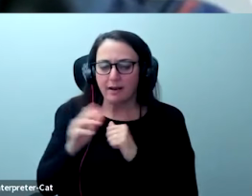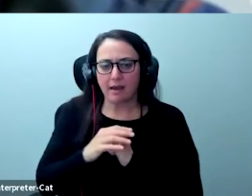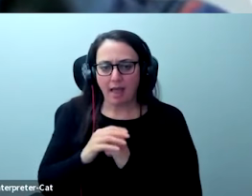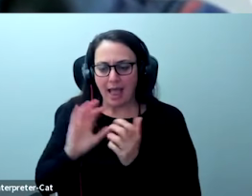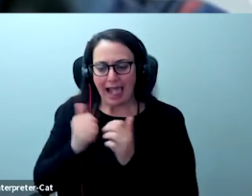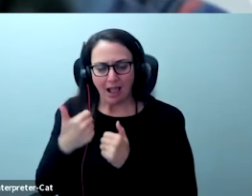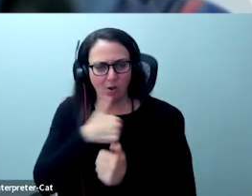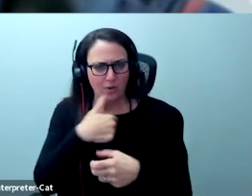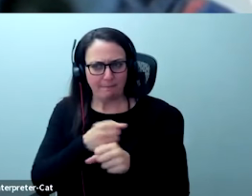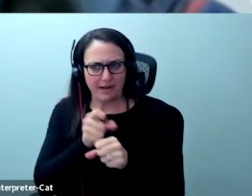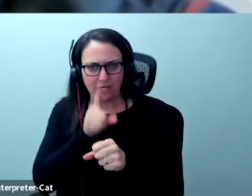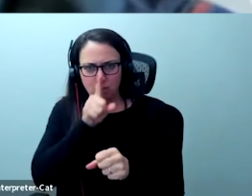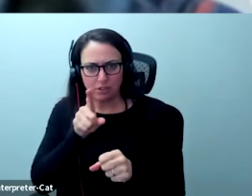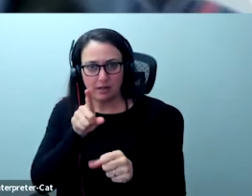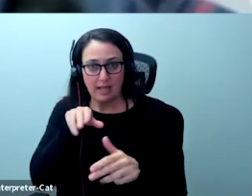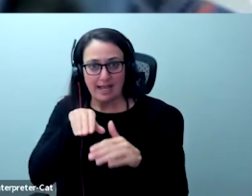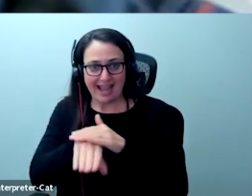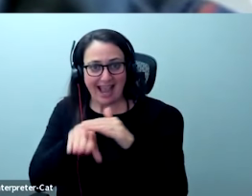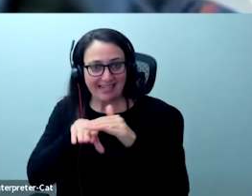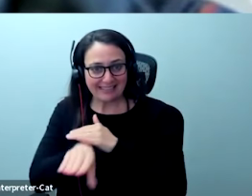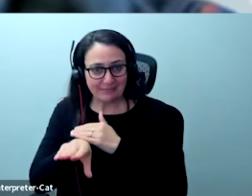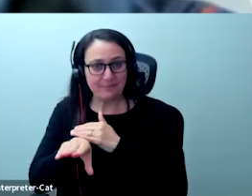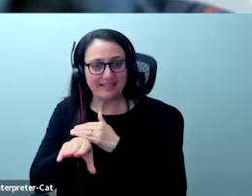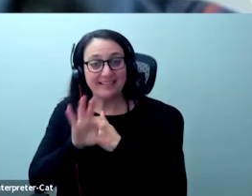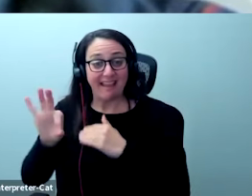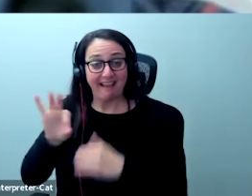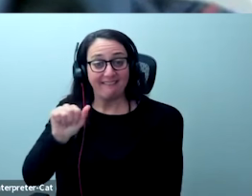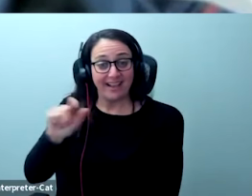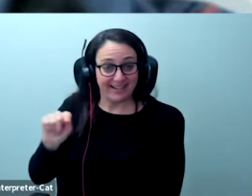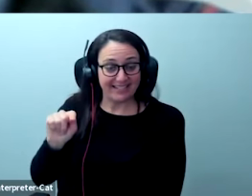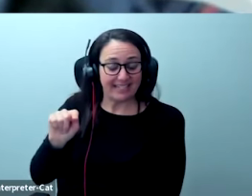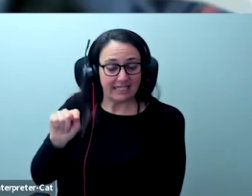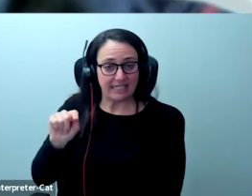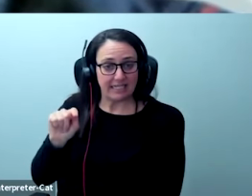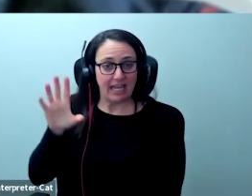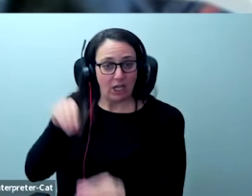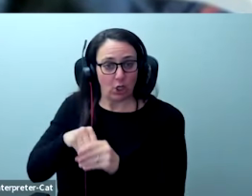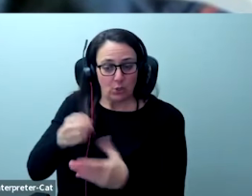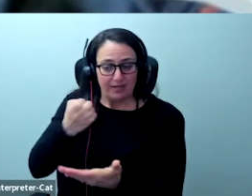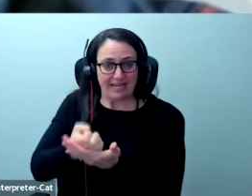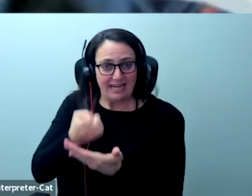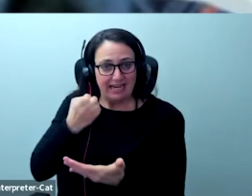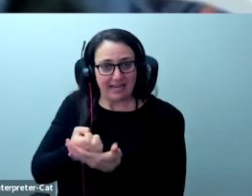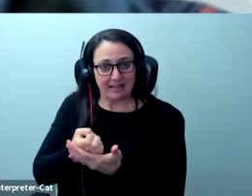"that the accessibility of assisted devices "include economically marginalized populations